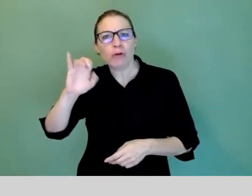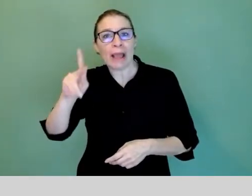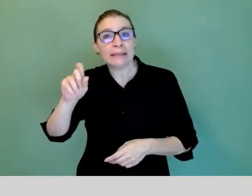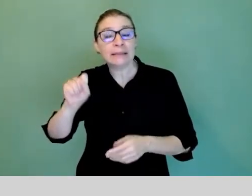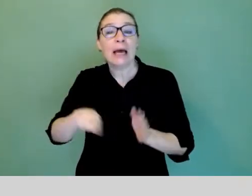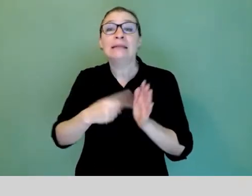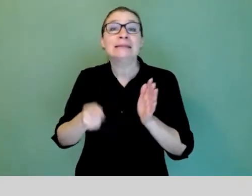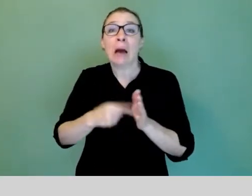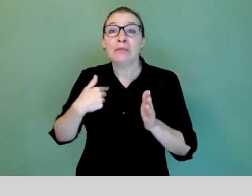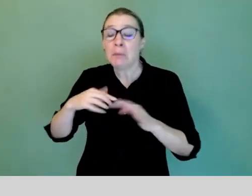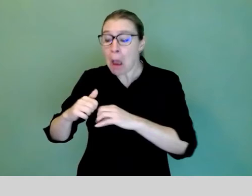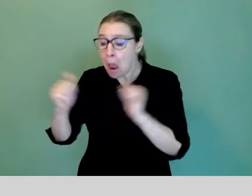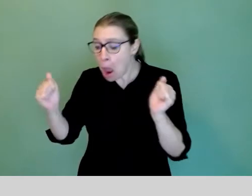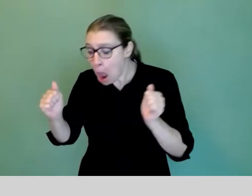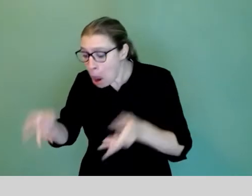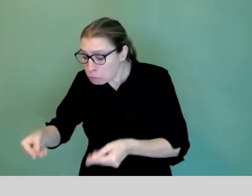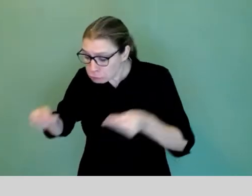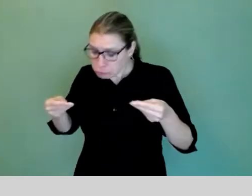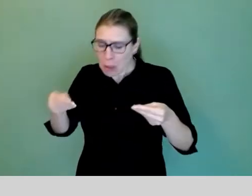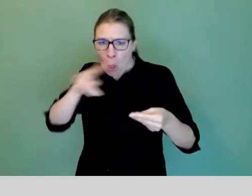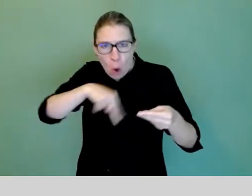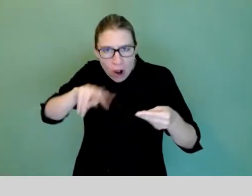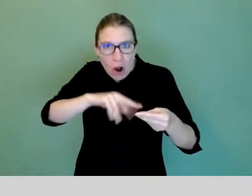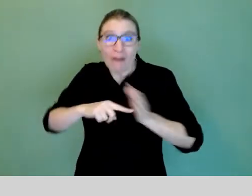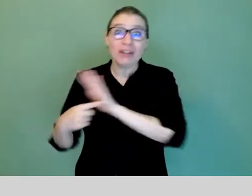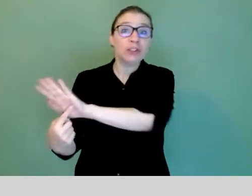brush it off, and show it to people to see how they respond.